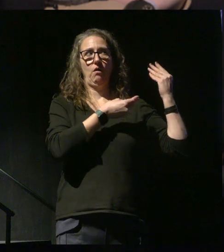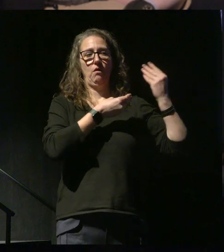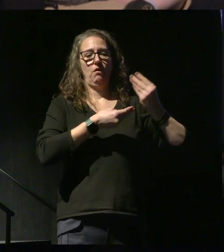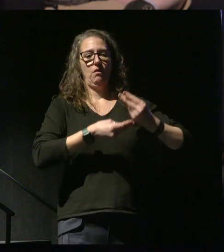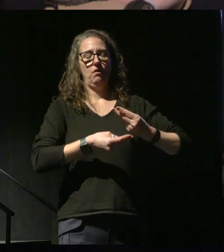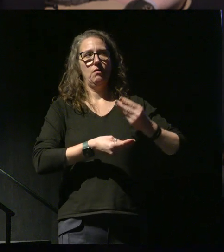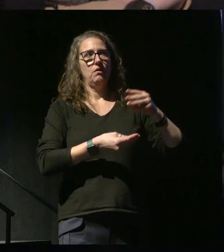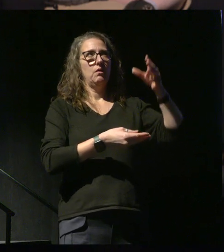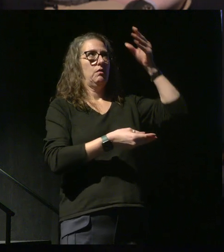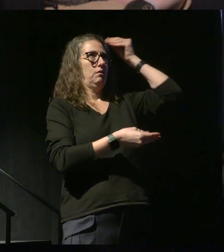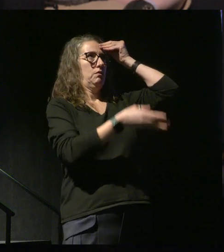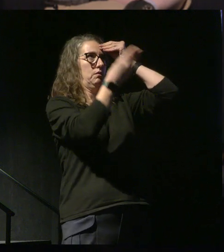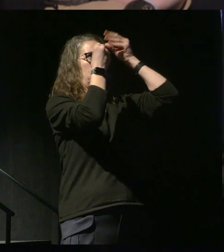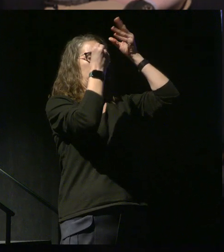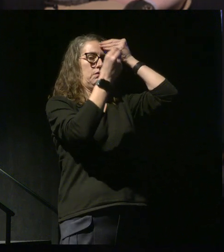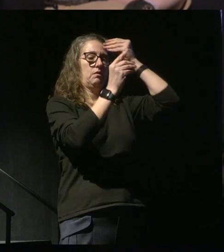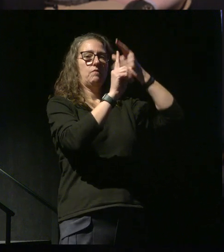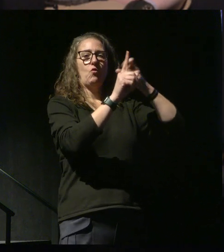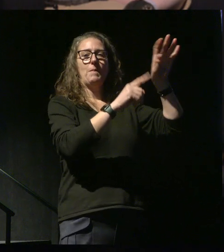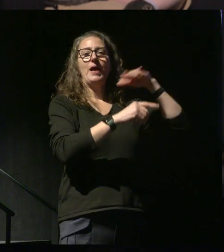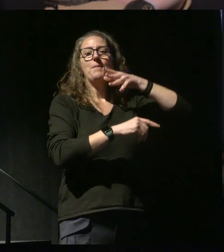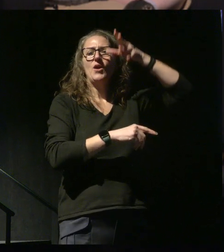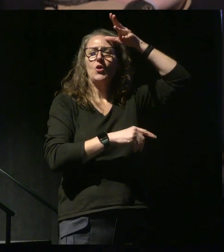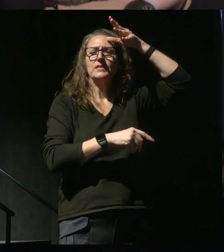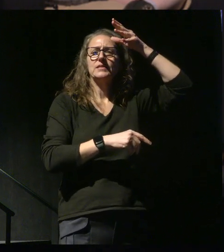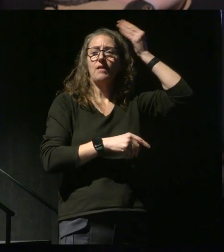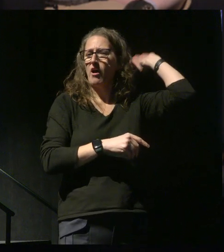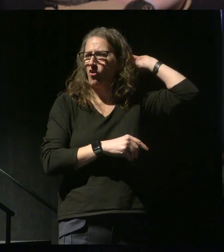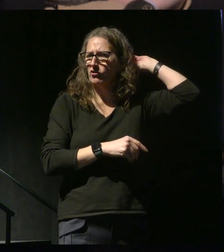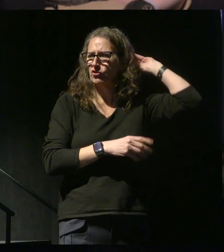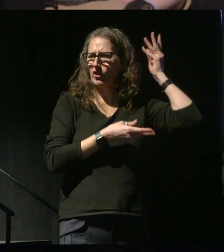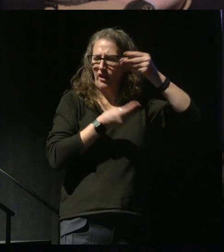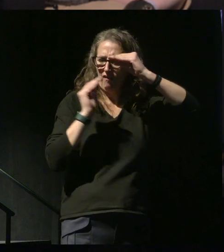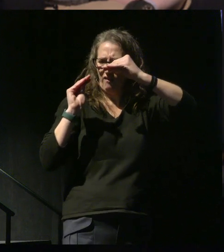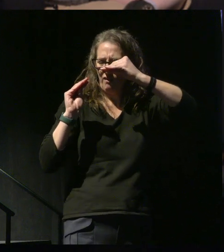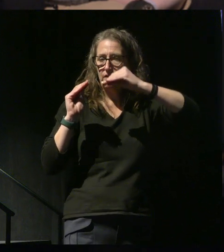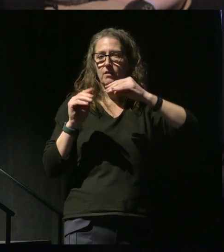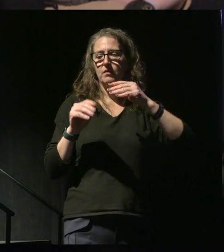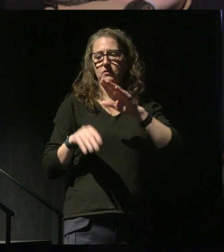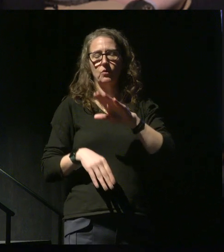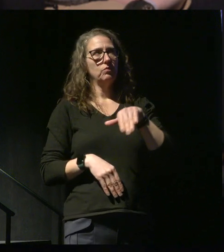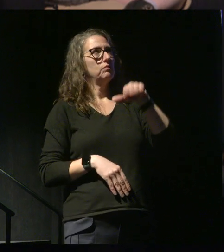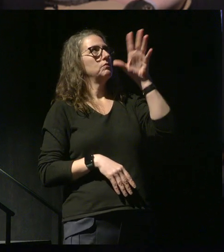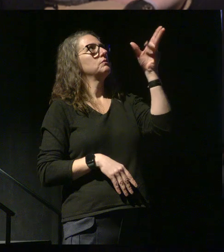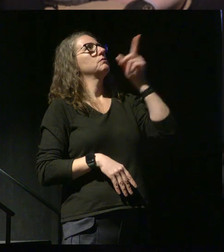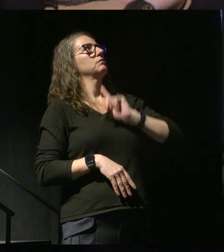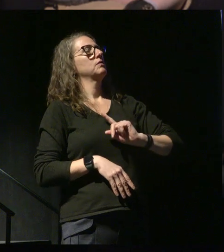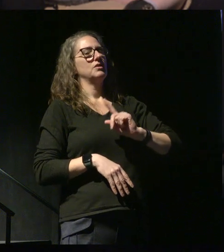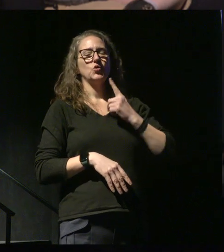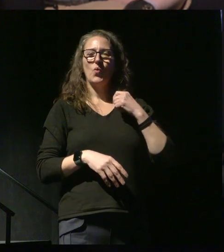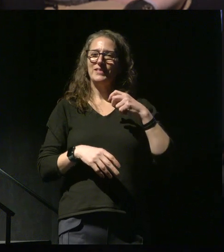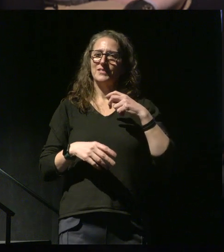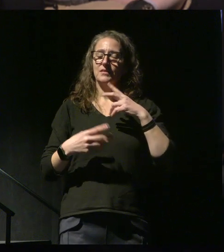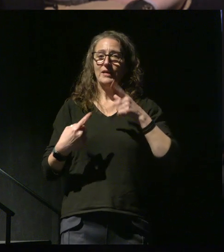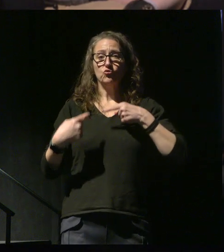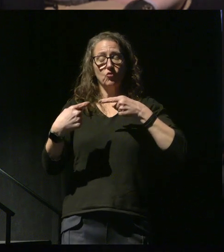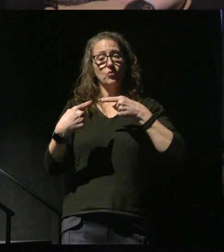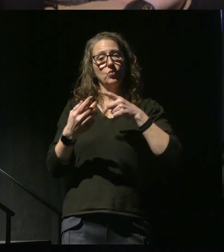parents, unconsciously, I have trouble not writing to a white audience. Mm.